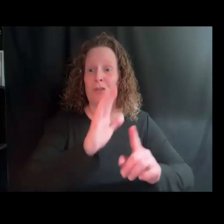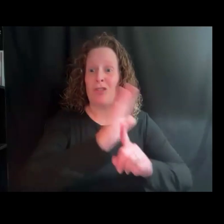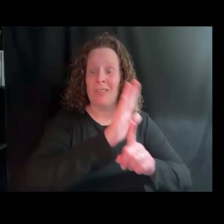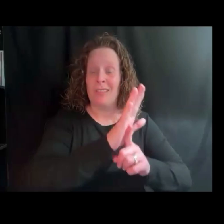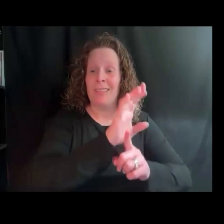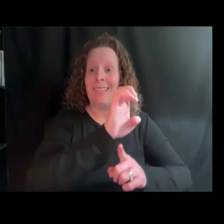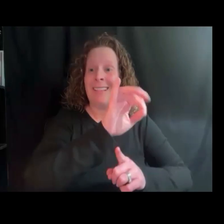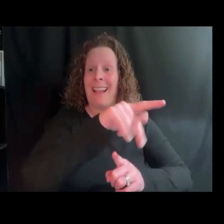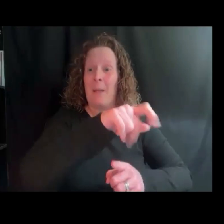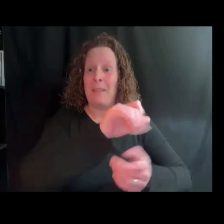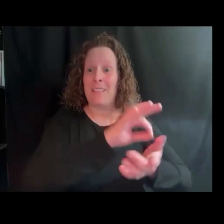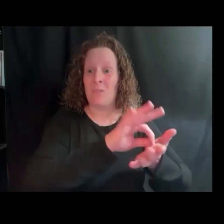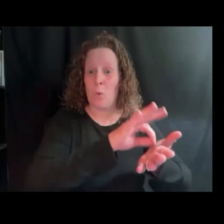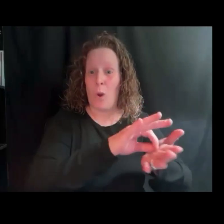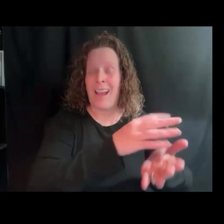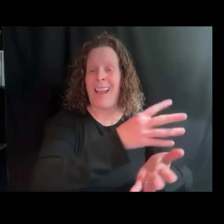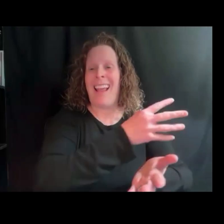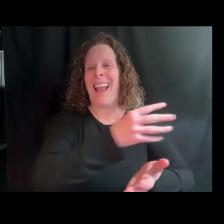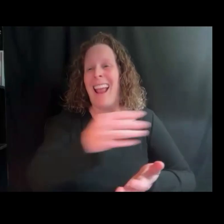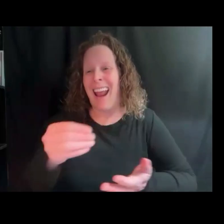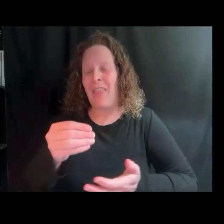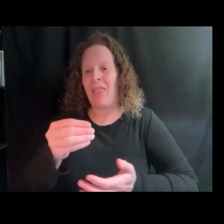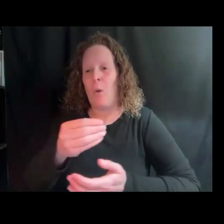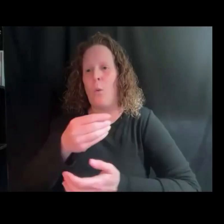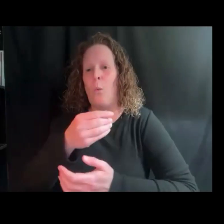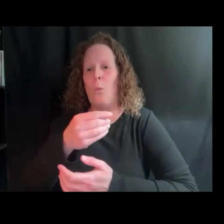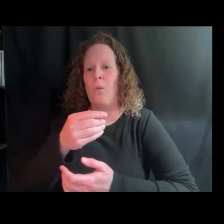correlation between the interpreter's EIPA score